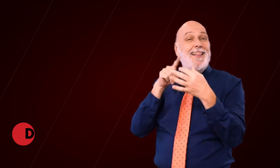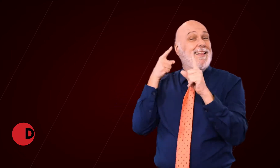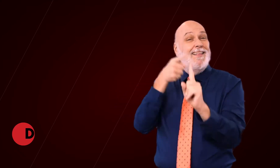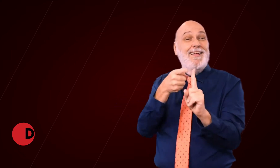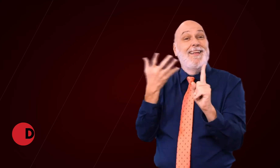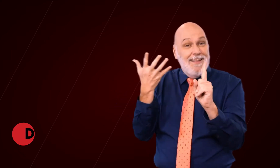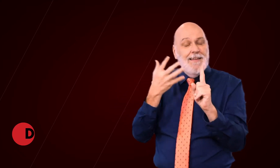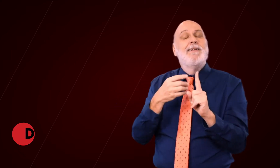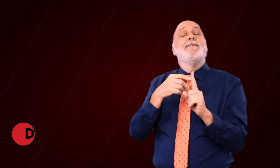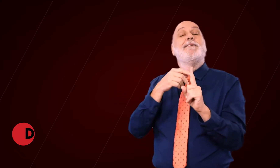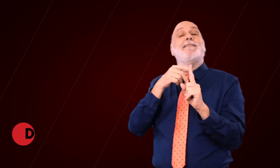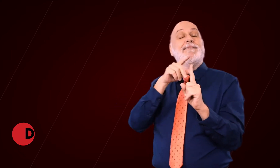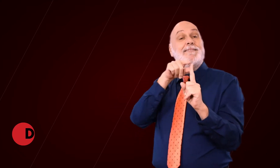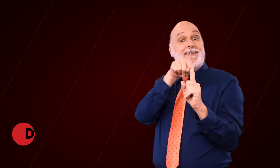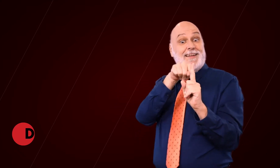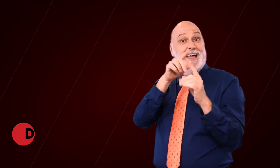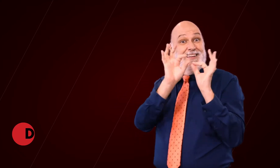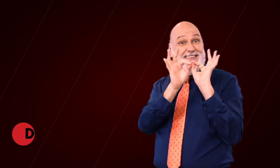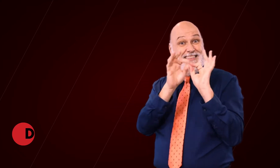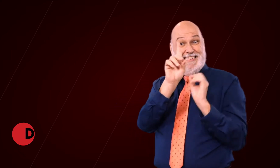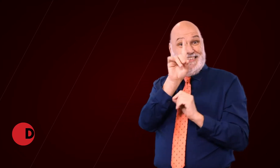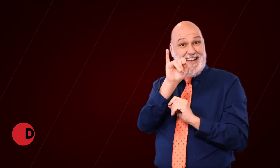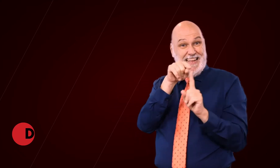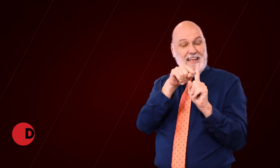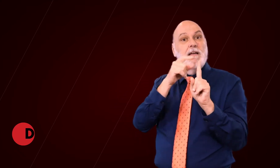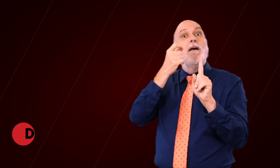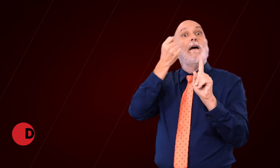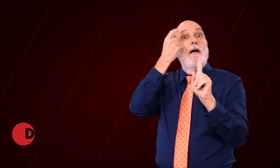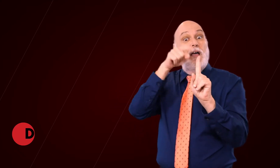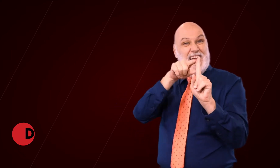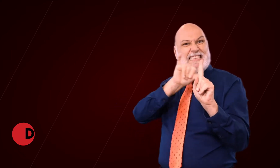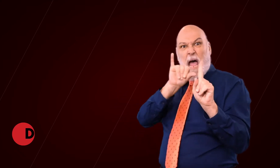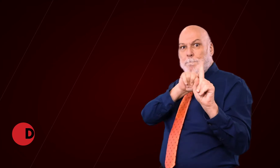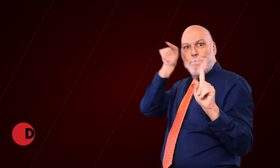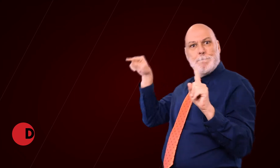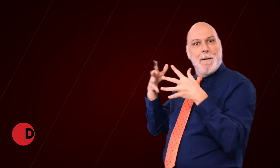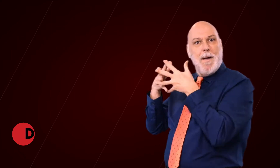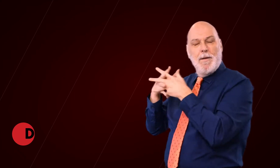The same is happening in the U.S.